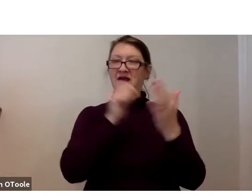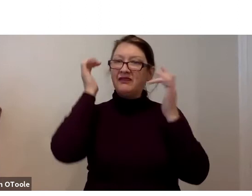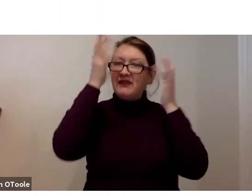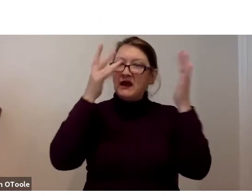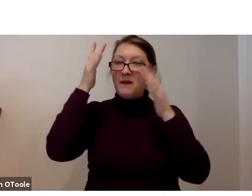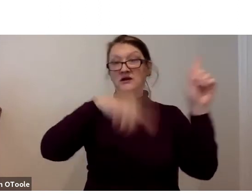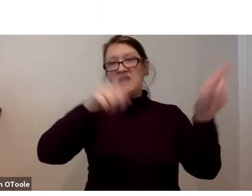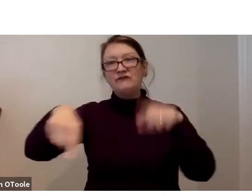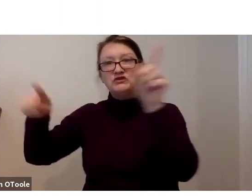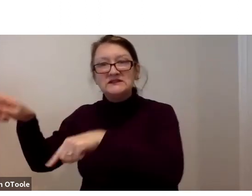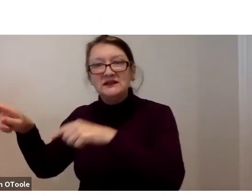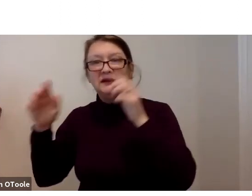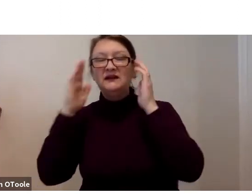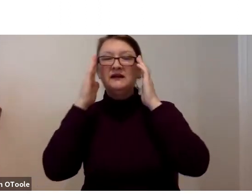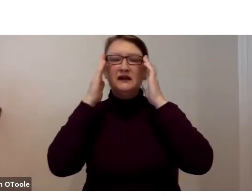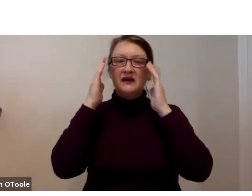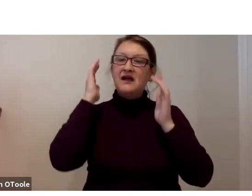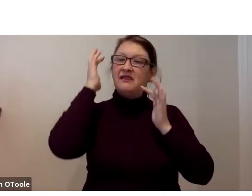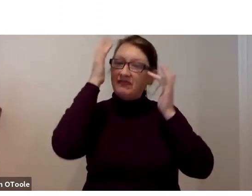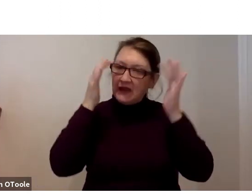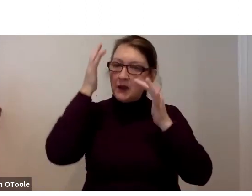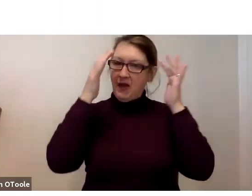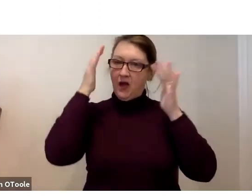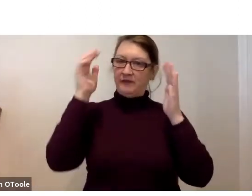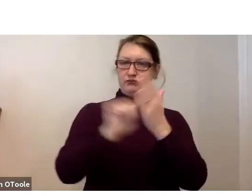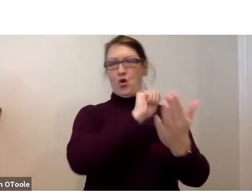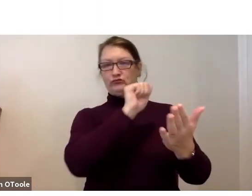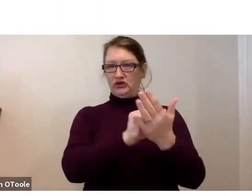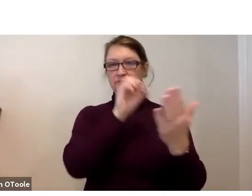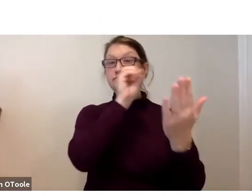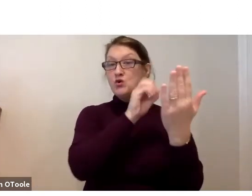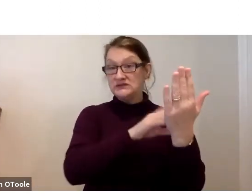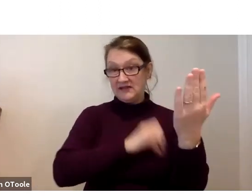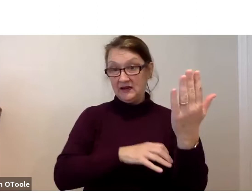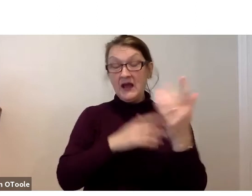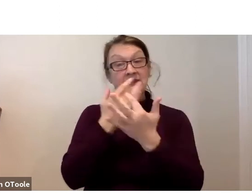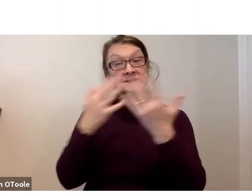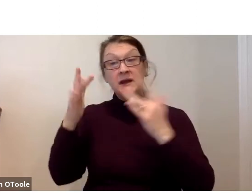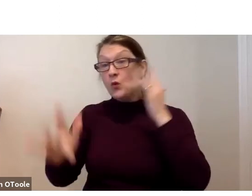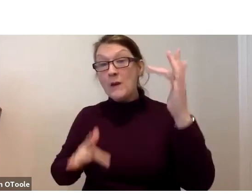said look at diverse we are. There are lots of websites, and content creators that are just